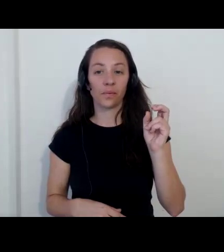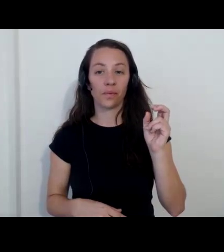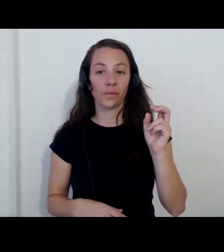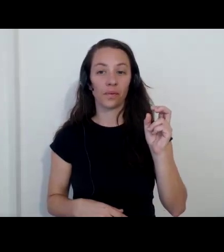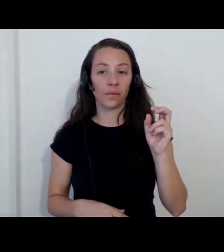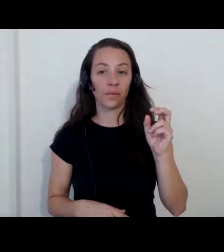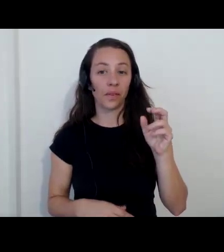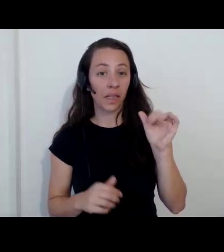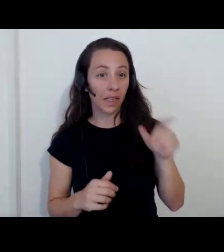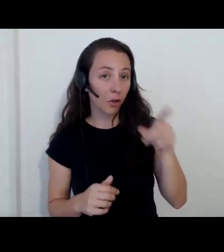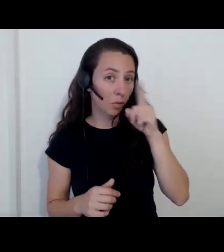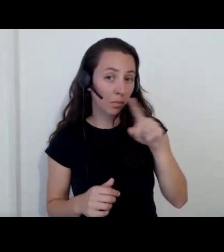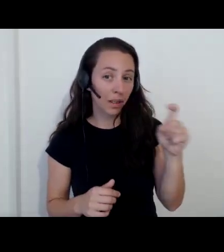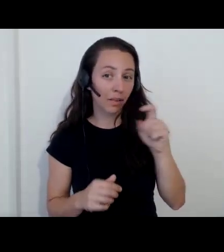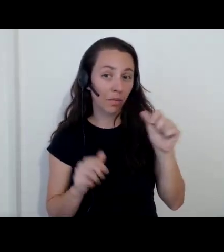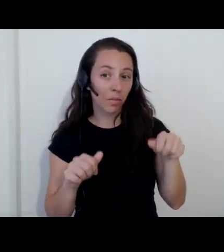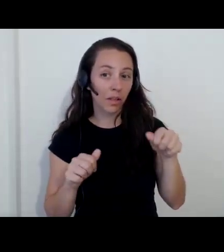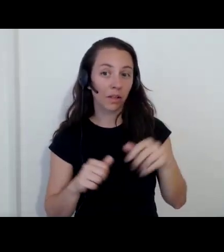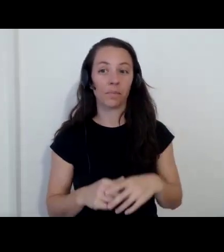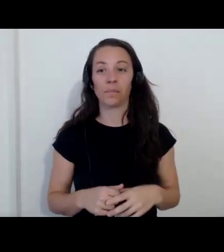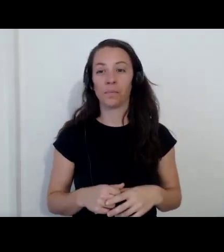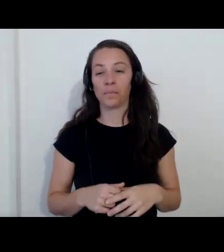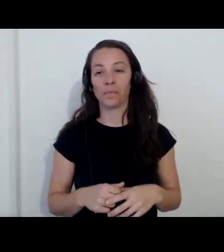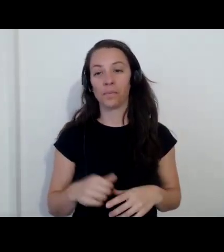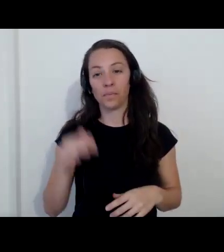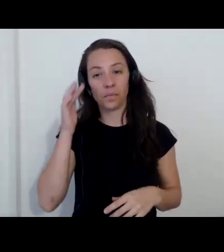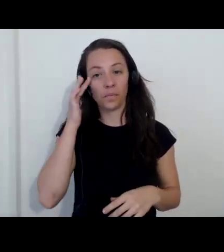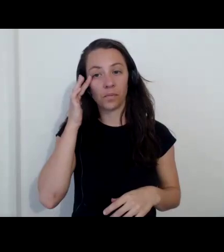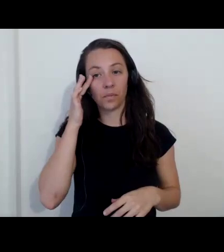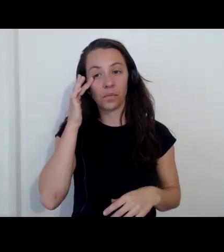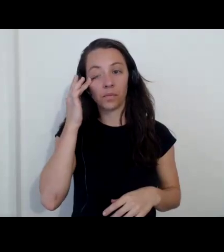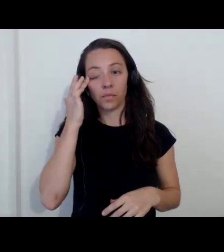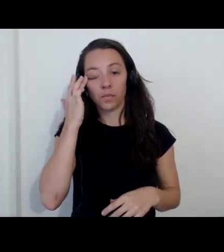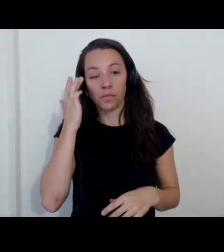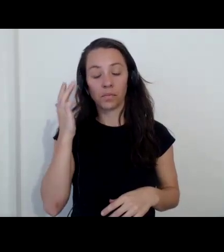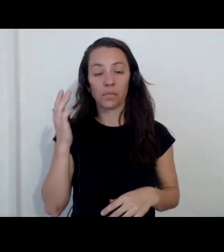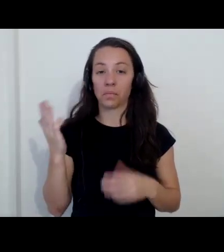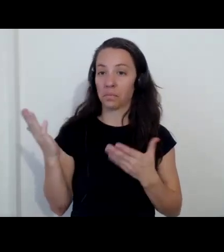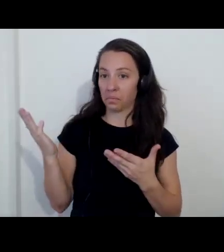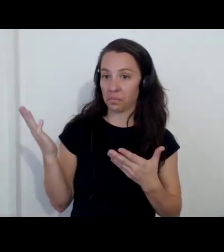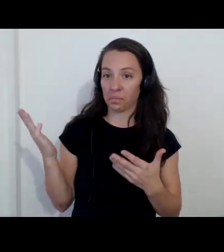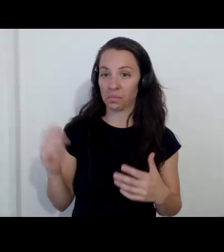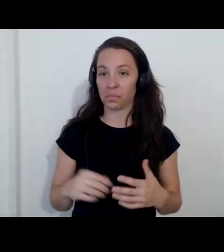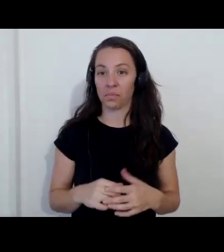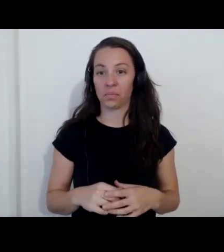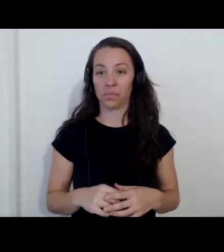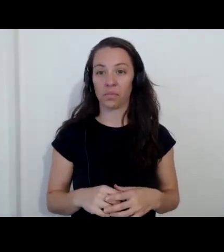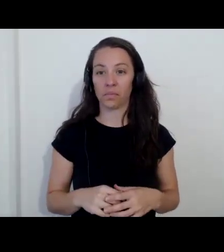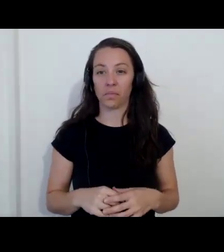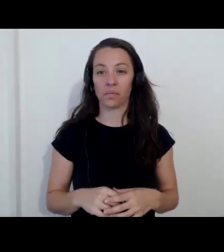Thank you. >> LEXI JONES: You should be able to share now, Keely. Awesome, thank you so much.